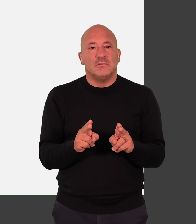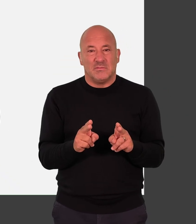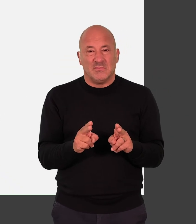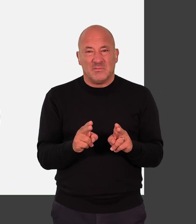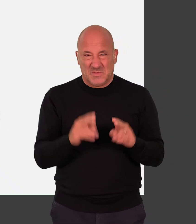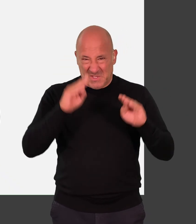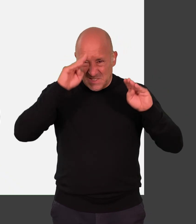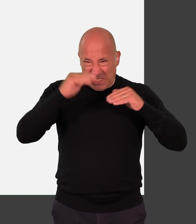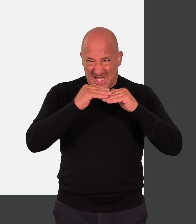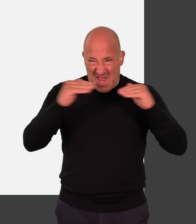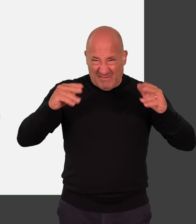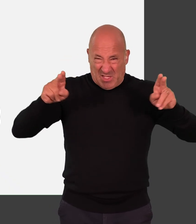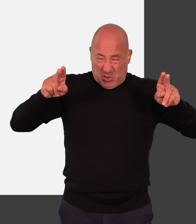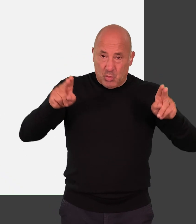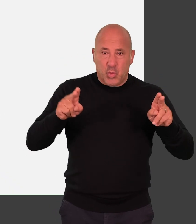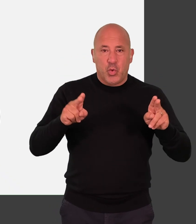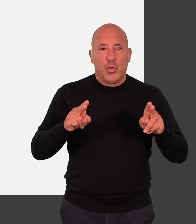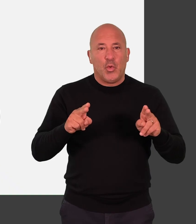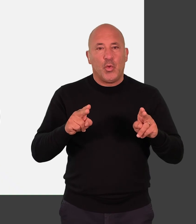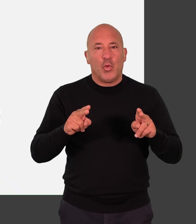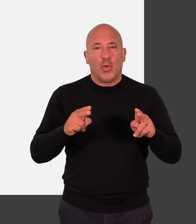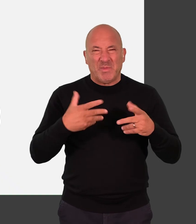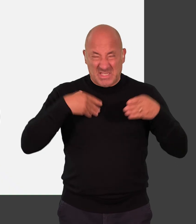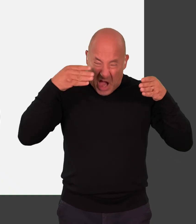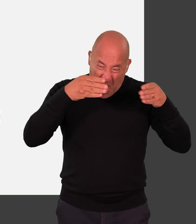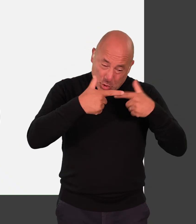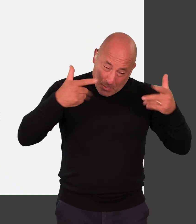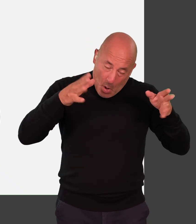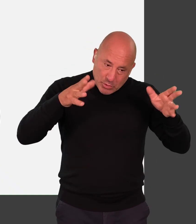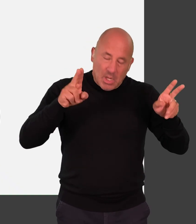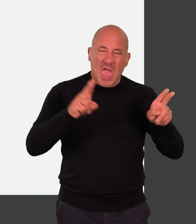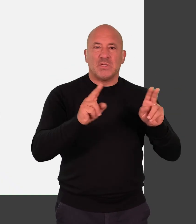Reducing the intensity level loosens the hold on what’s focused on.